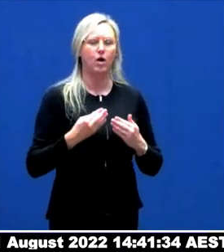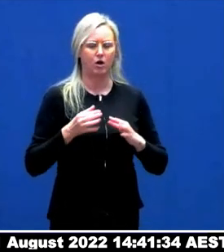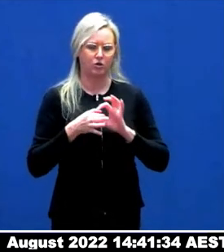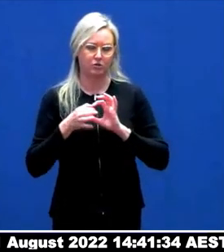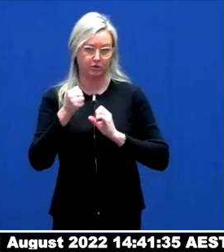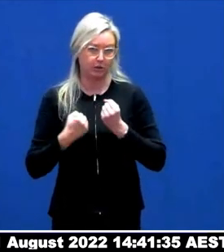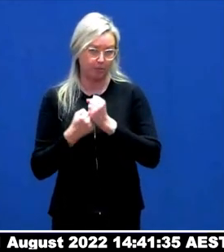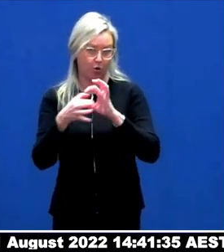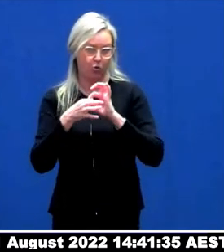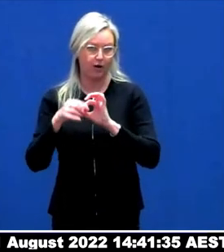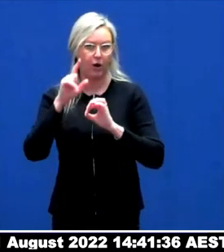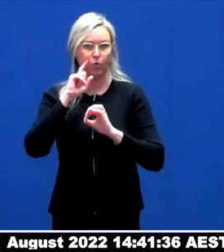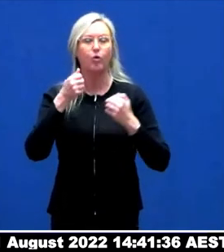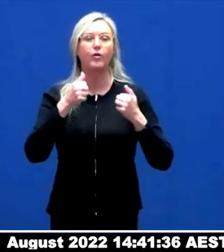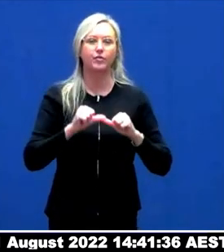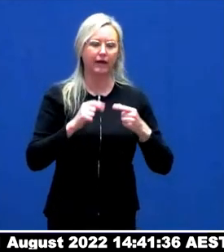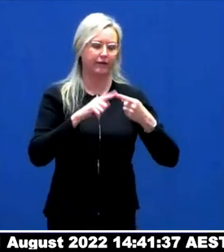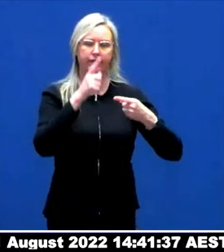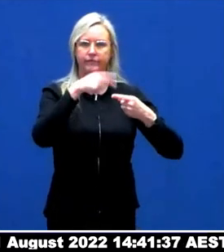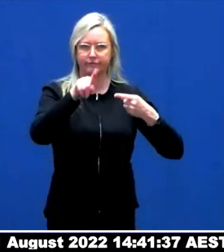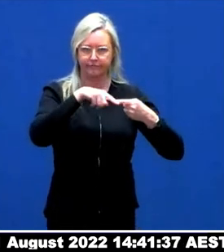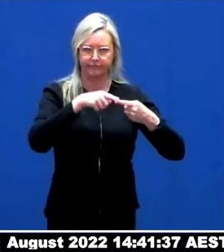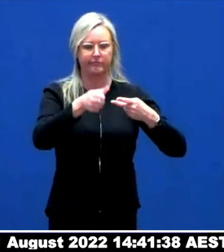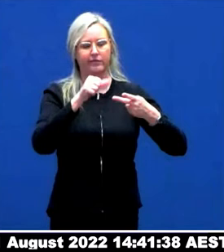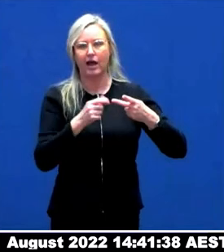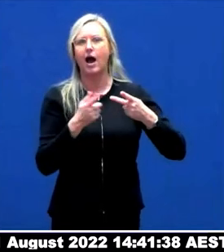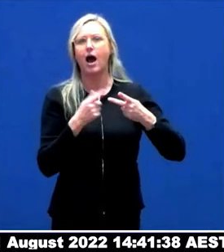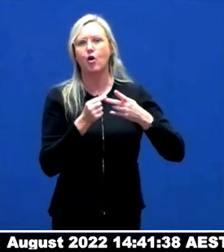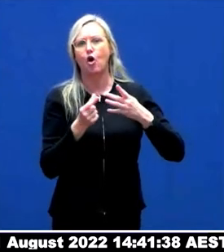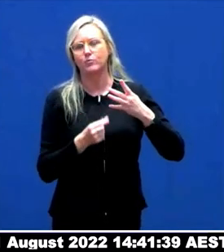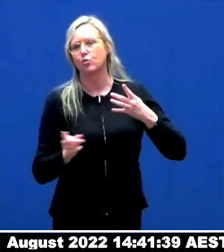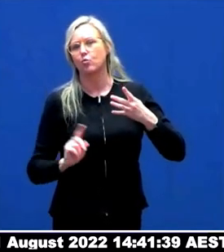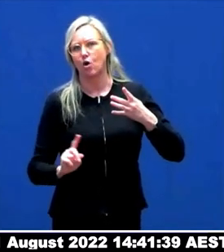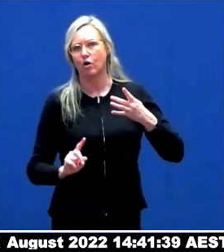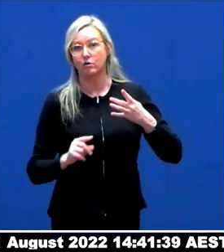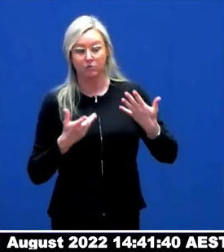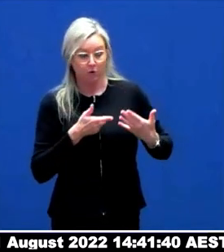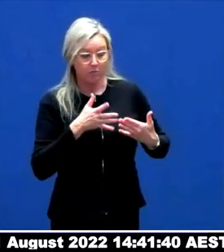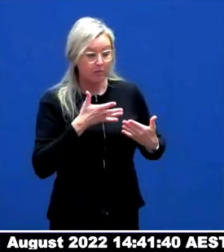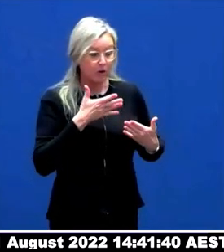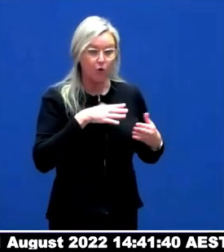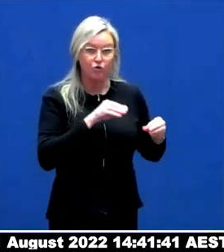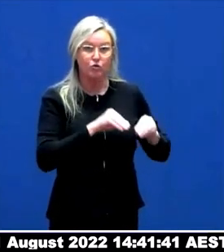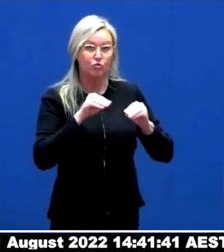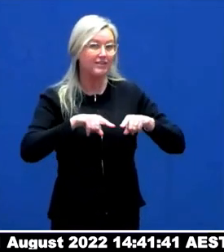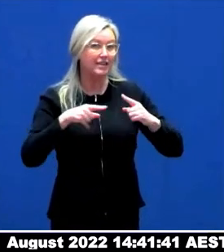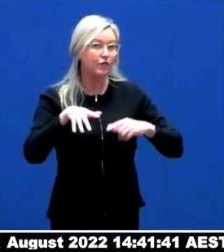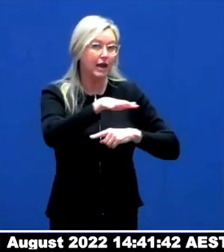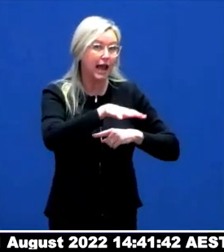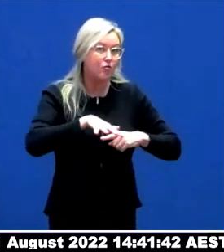options. It could be that the participant might be willing to move to a different area, or might move closer to family.